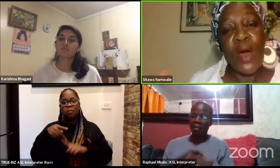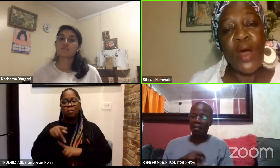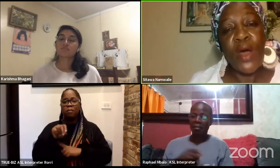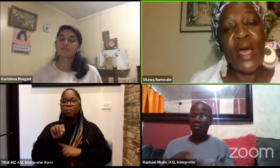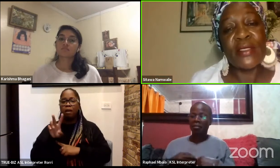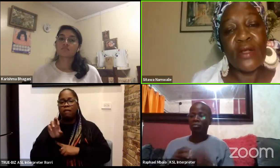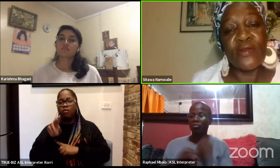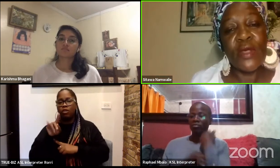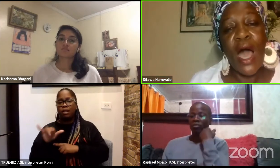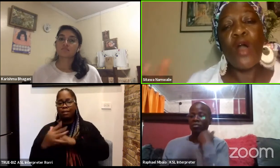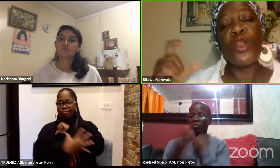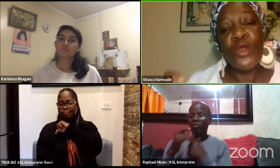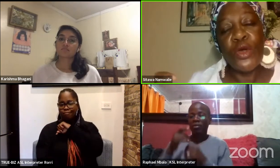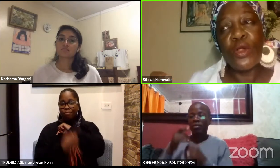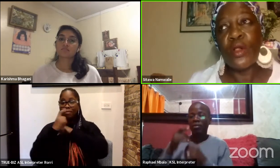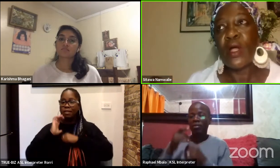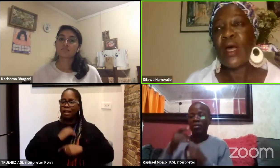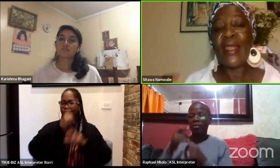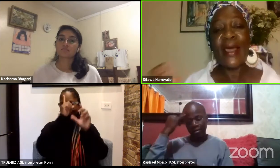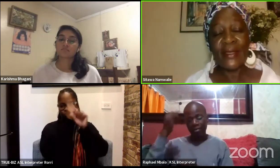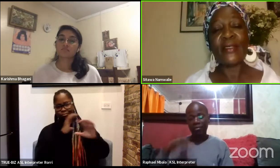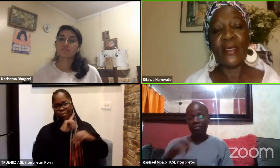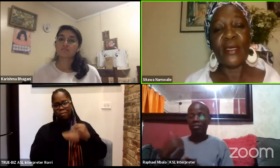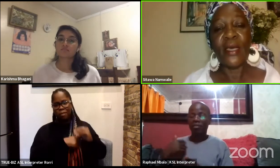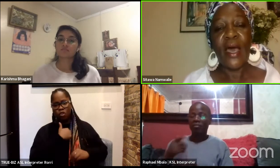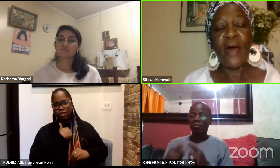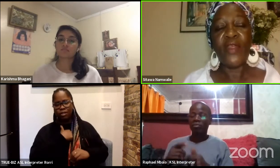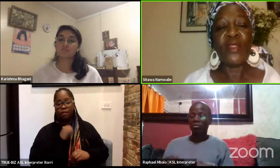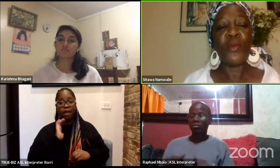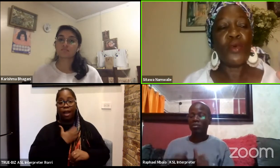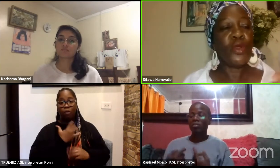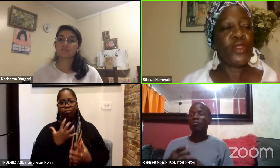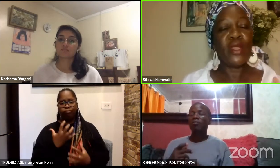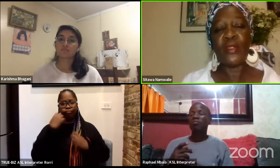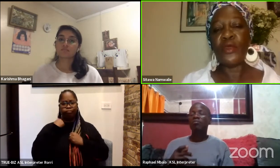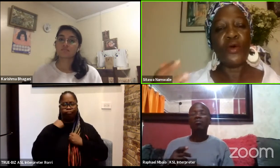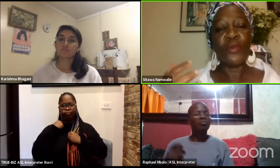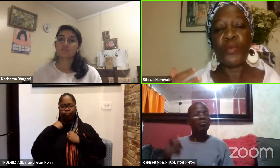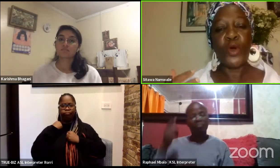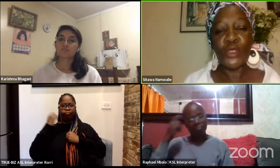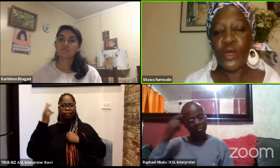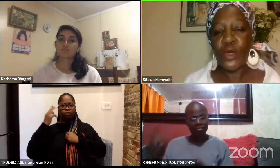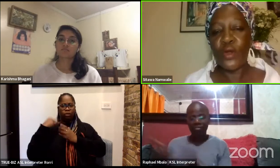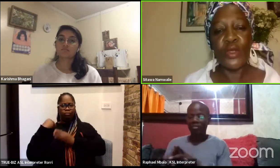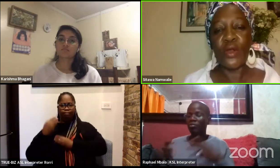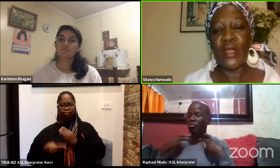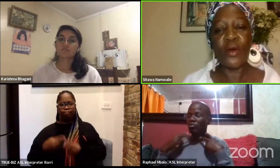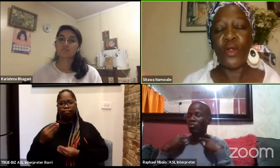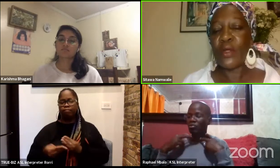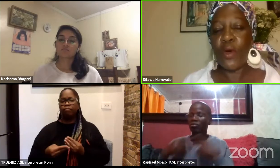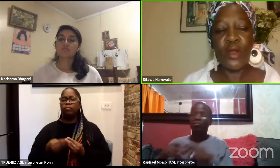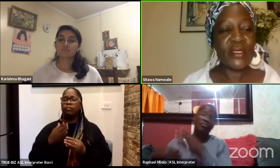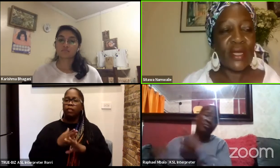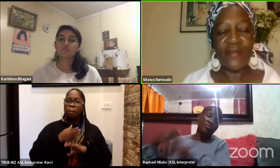about ourselves, our colonial legacy and then post-colonial and all the other stuff